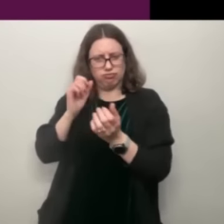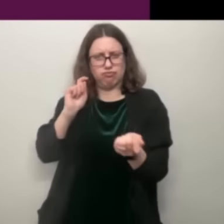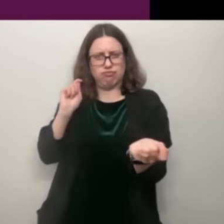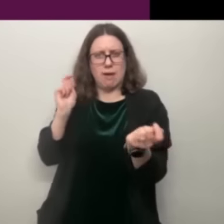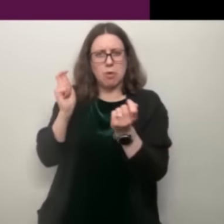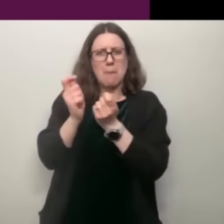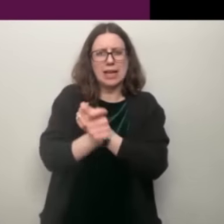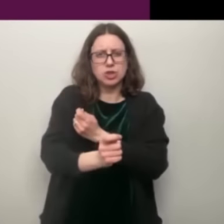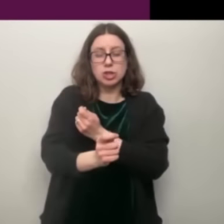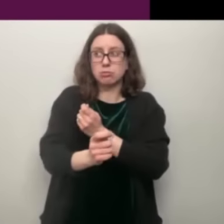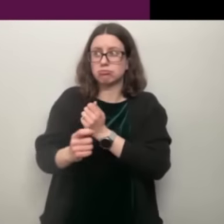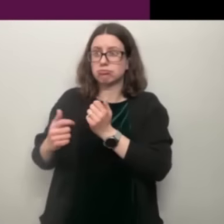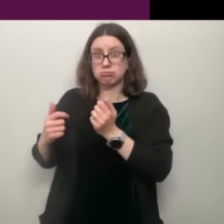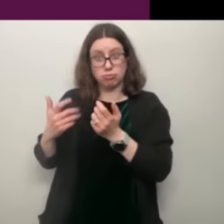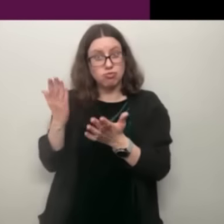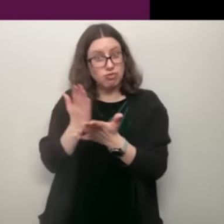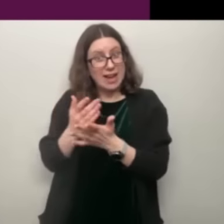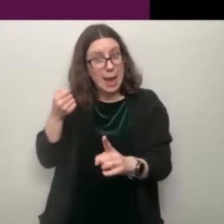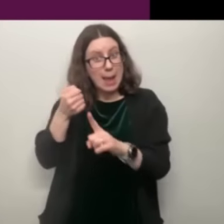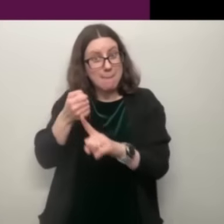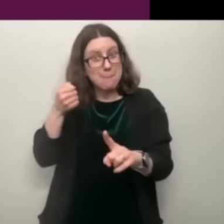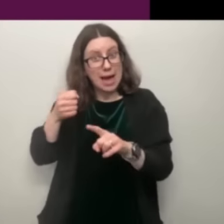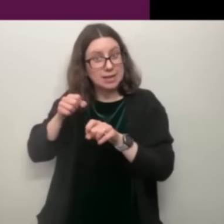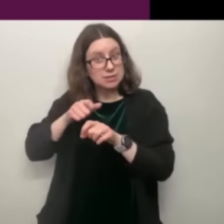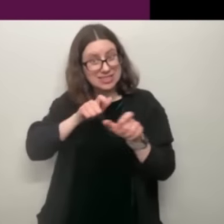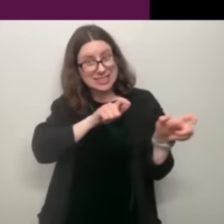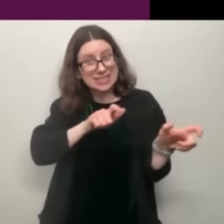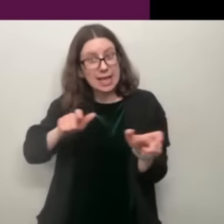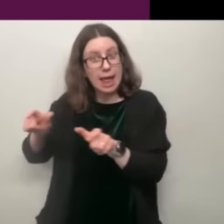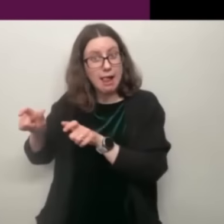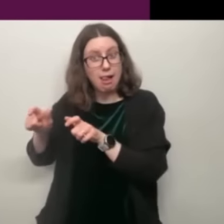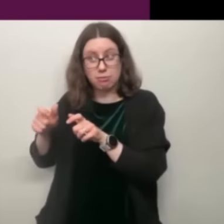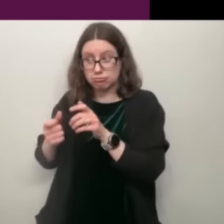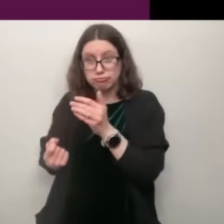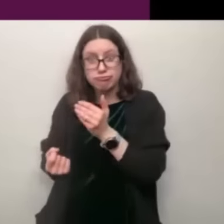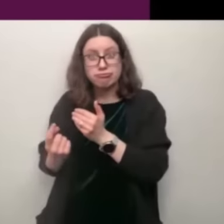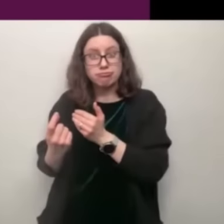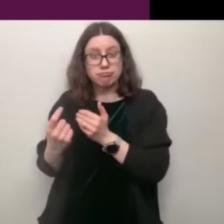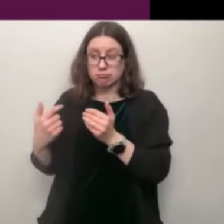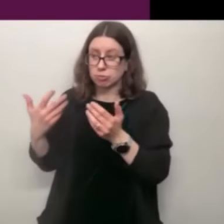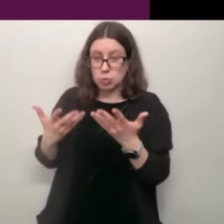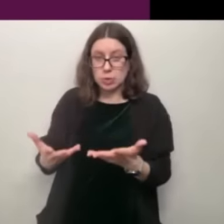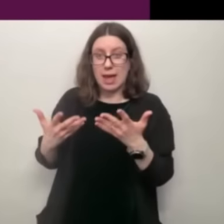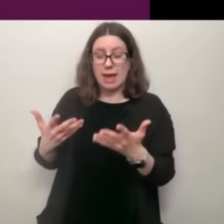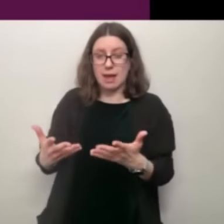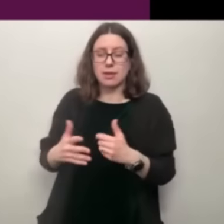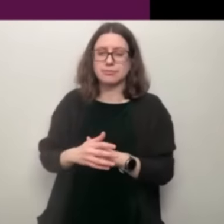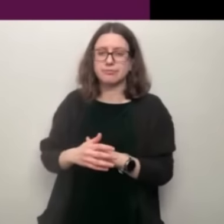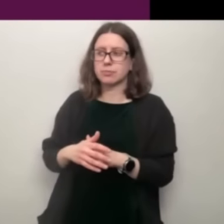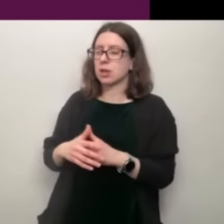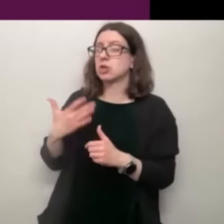and seen across the country today, out of that turmoil was born another revolution,